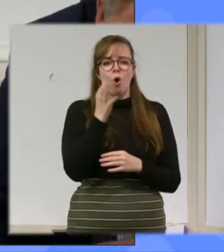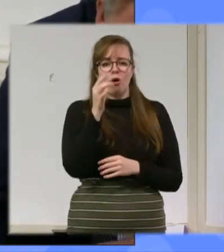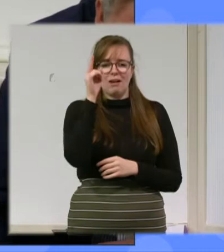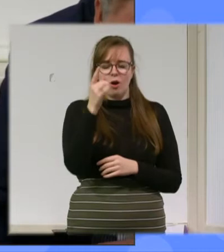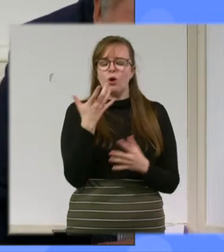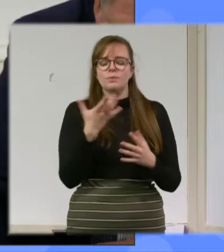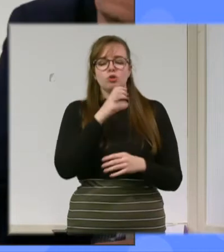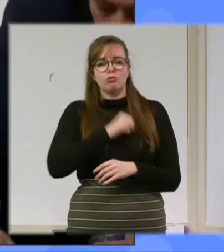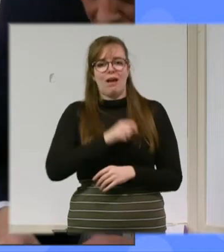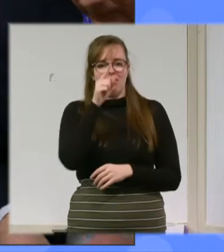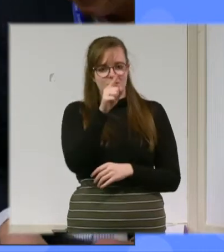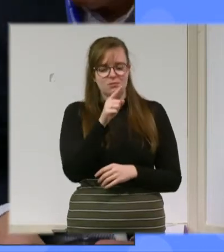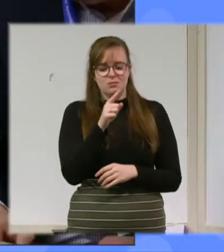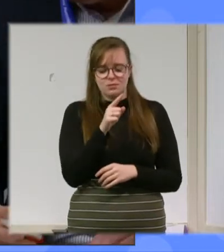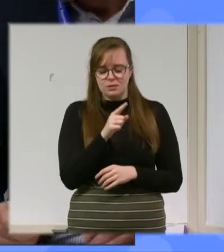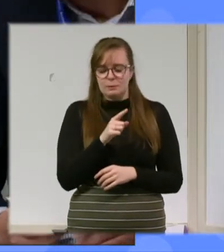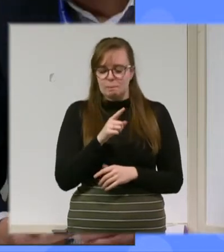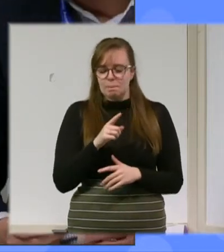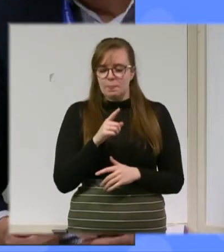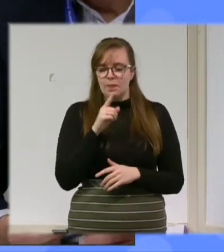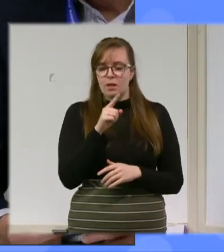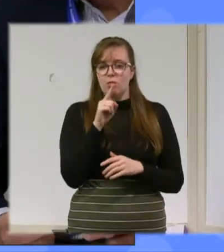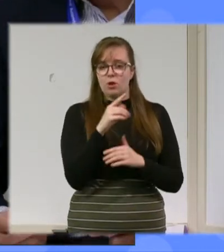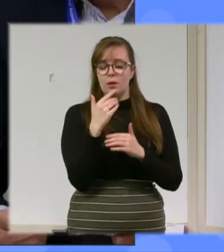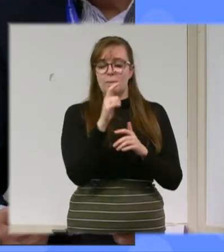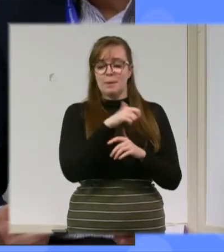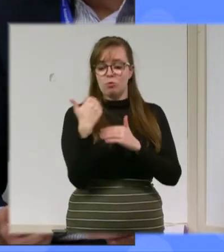was up in Shetland was that those responsible for helping people with fuel